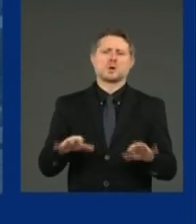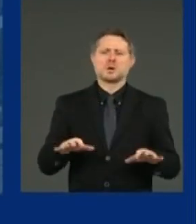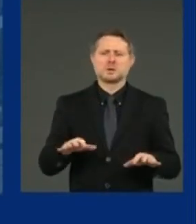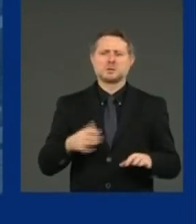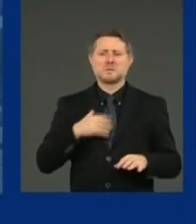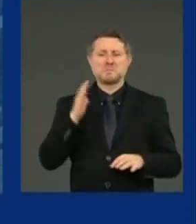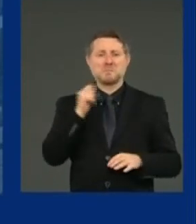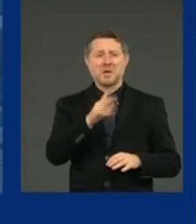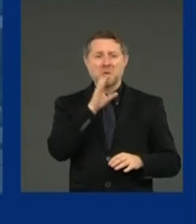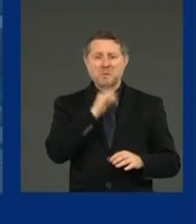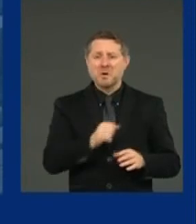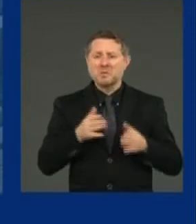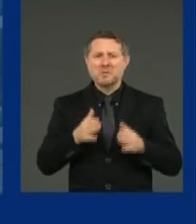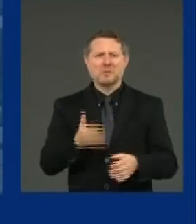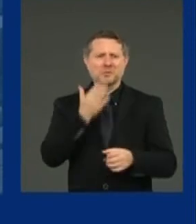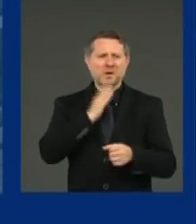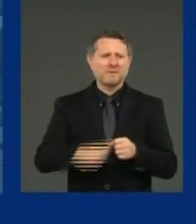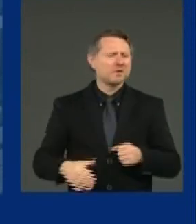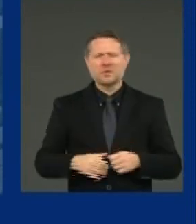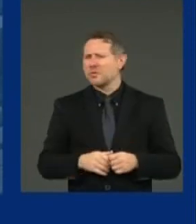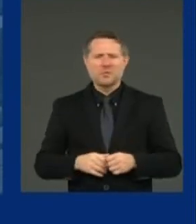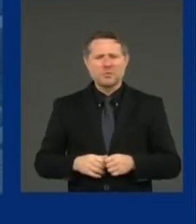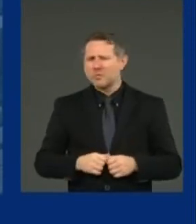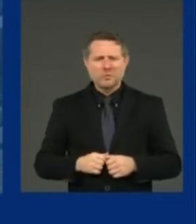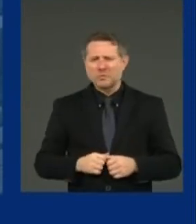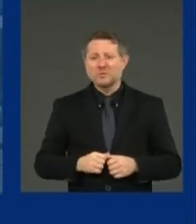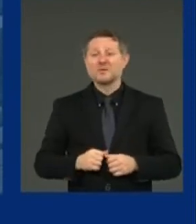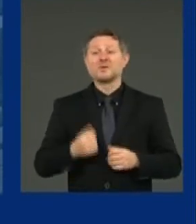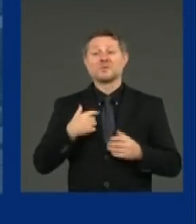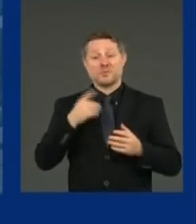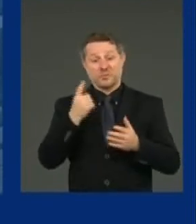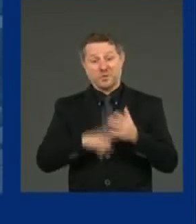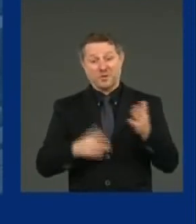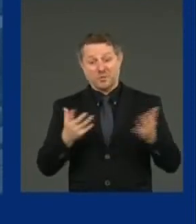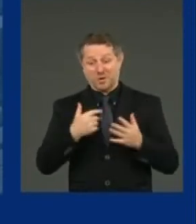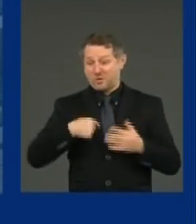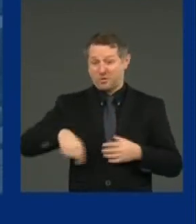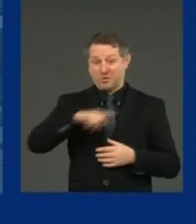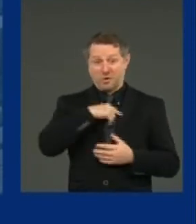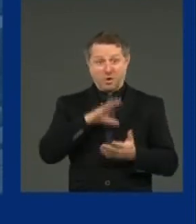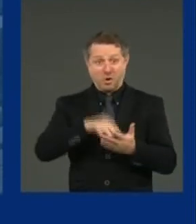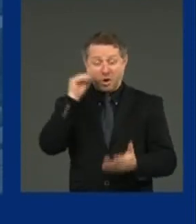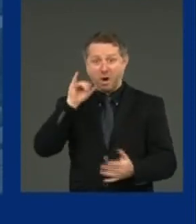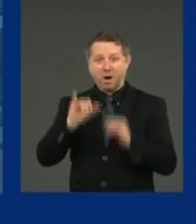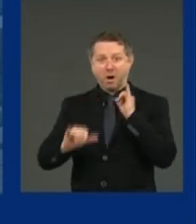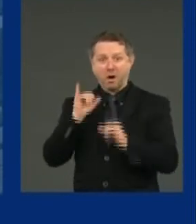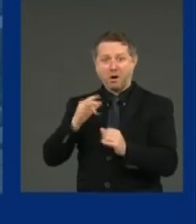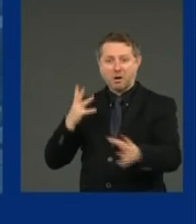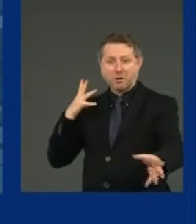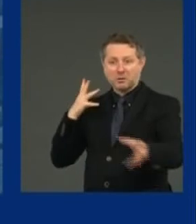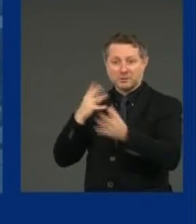DAY BEFORE THE CLOSURE. NO. LIFE IS NEVER ABOUT GOING BACKWARDS OR GOING BACK TO WHERE I WAS.